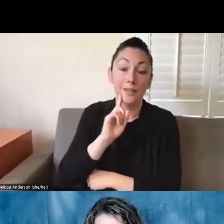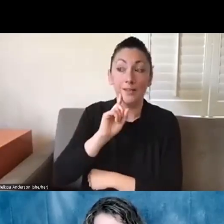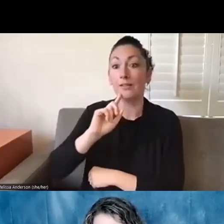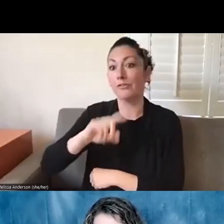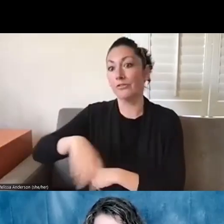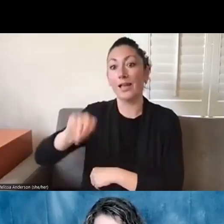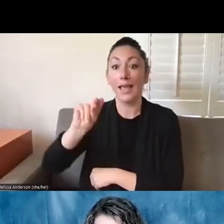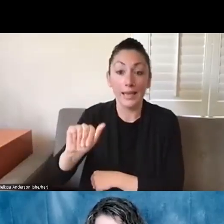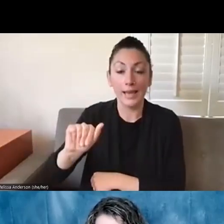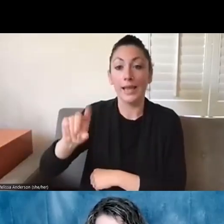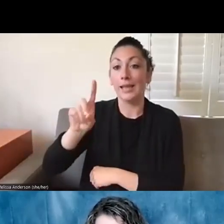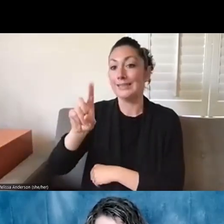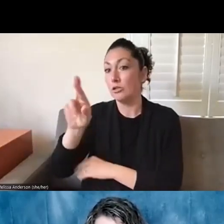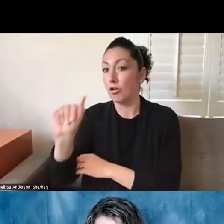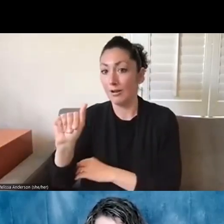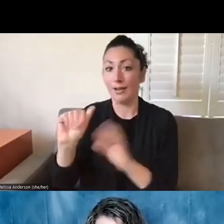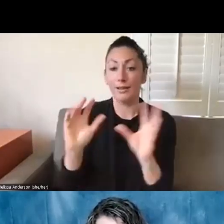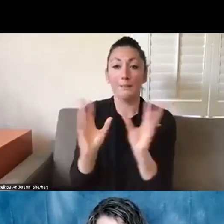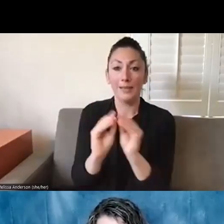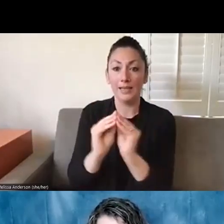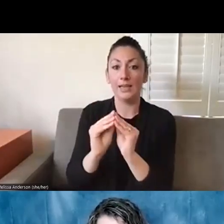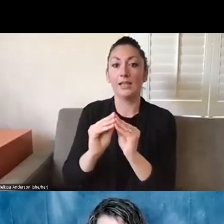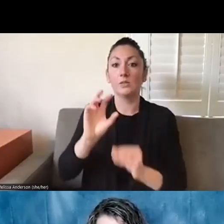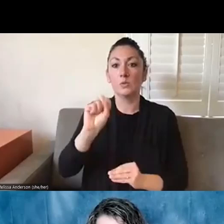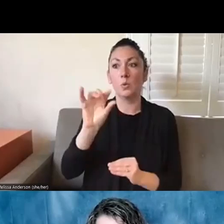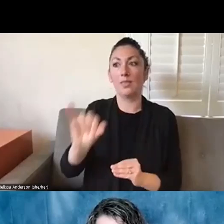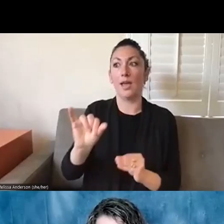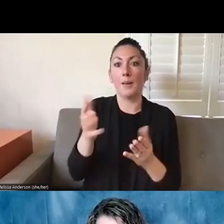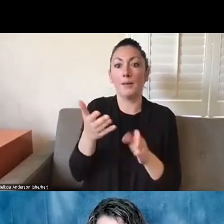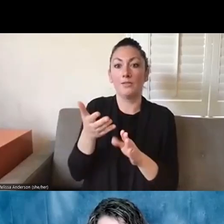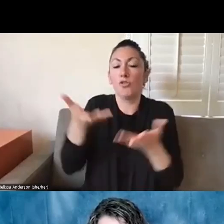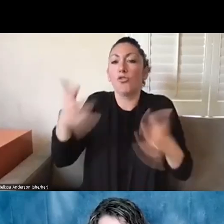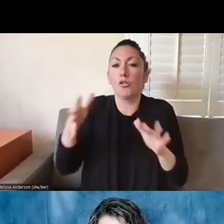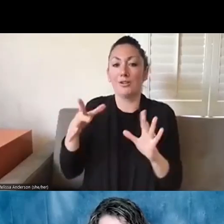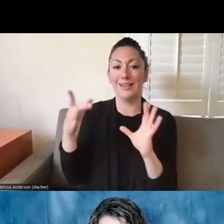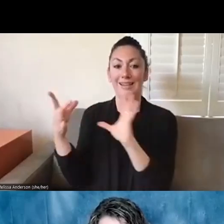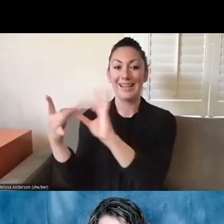And to be able to provide them with the resources there are NA, DRA,